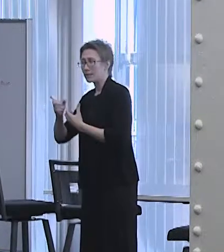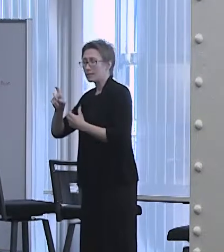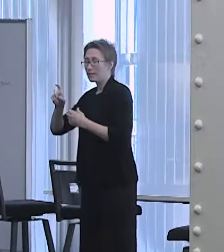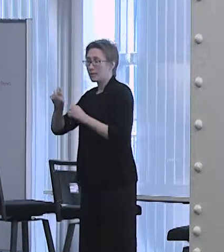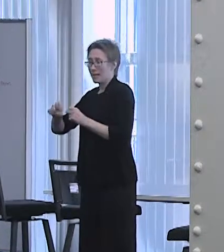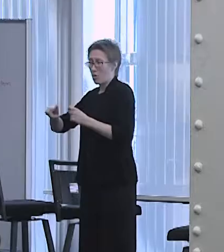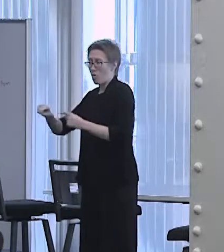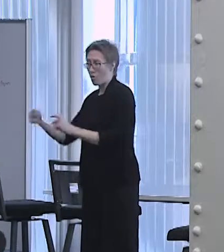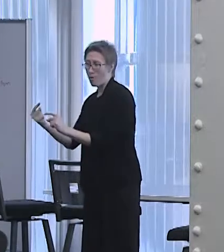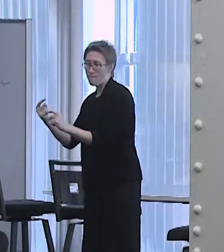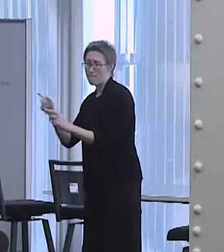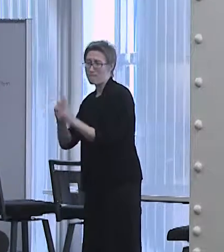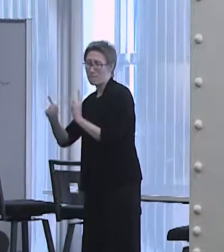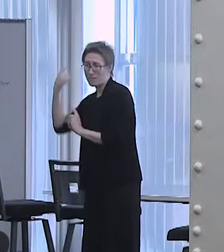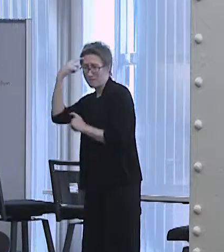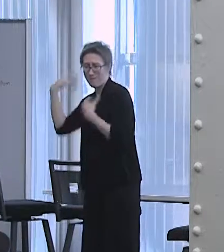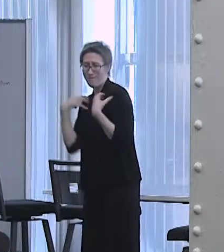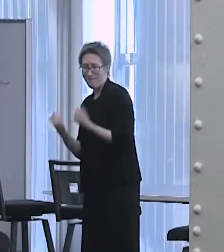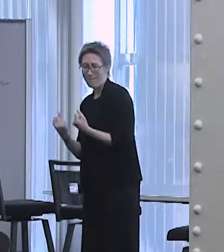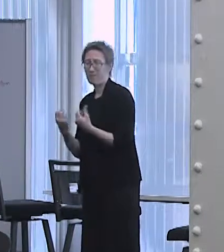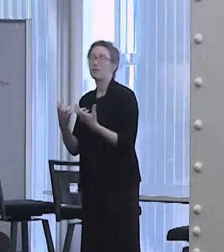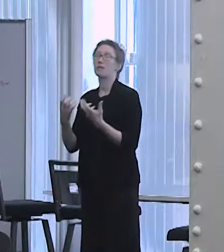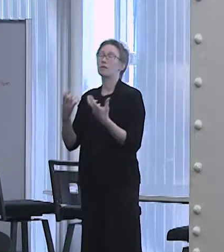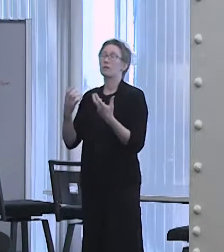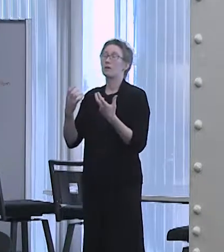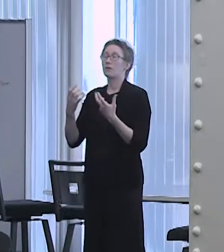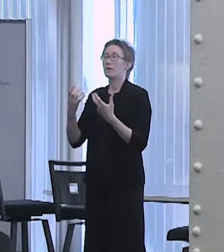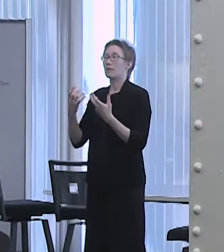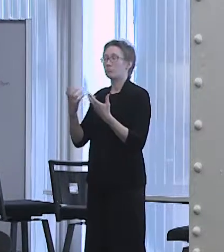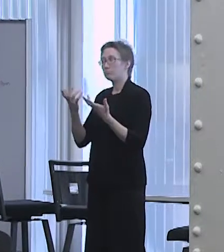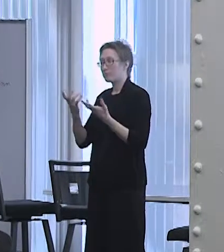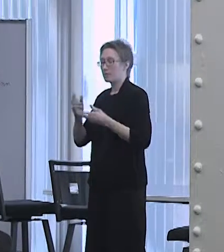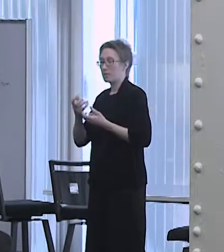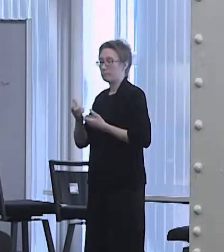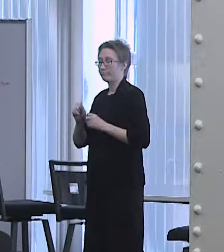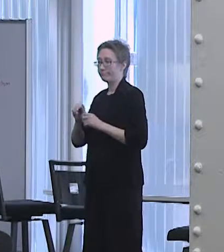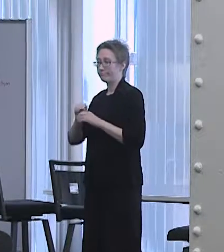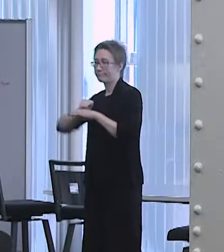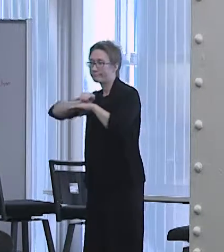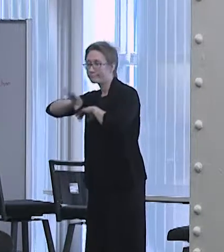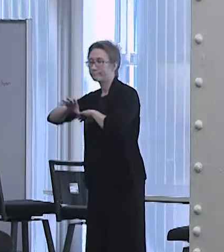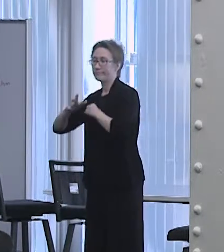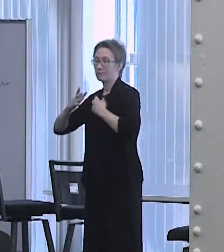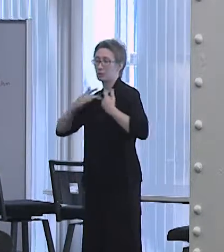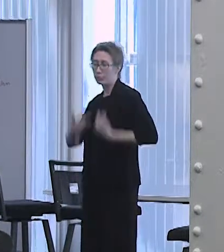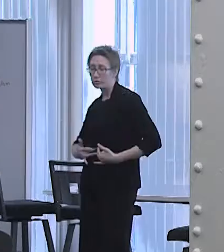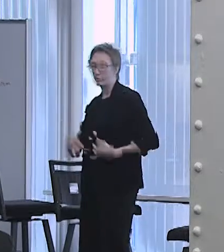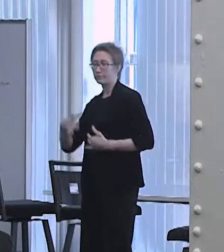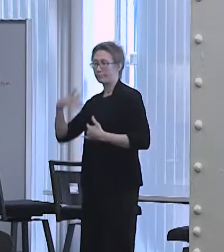They even contribute to depression and anxiety. The cure for gender dysphoria is not forcing us